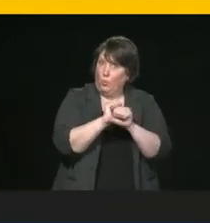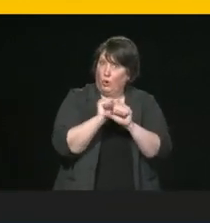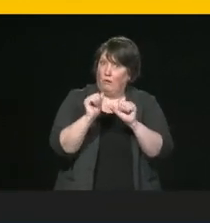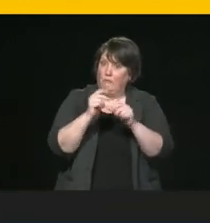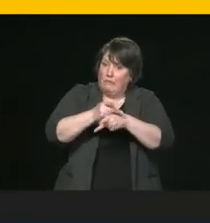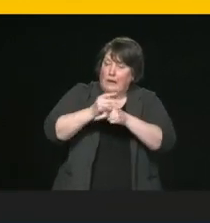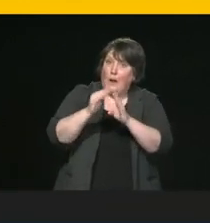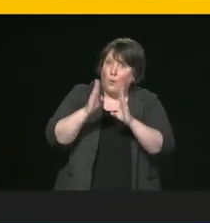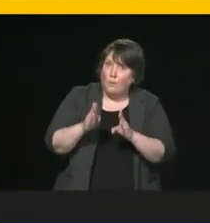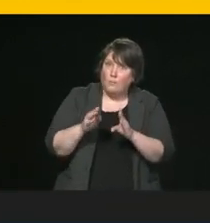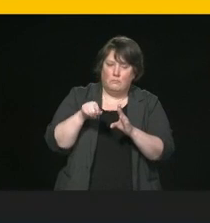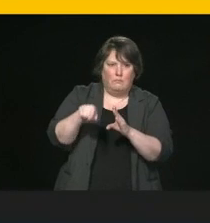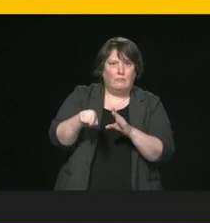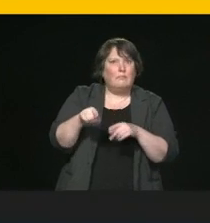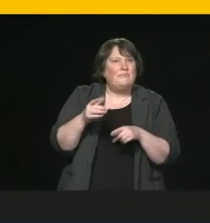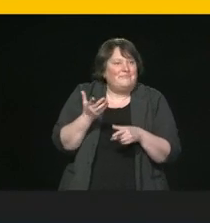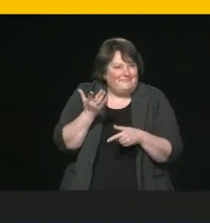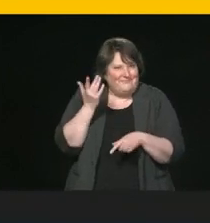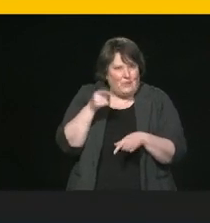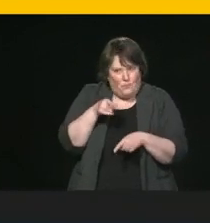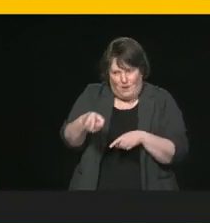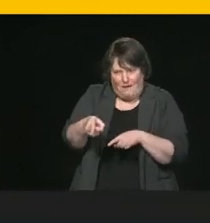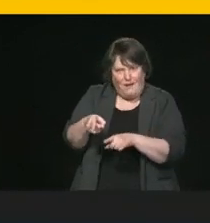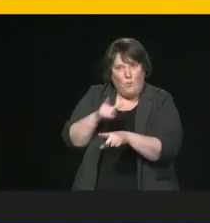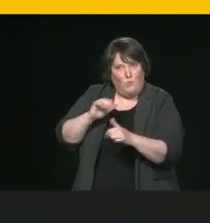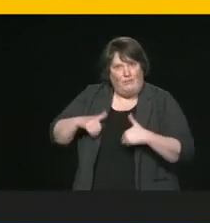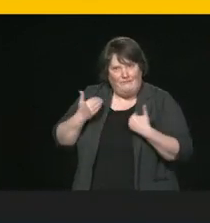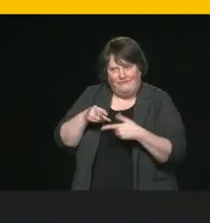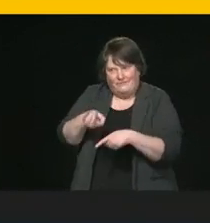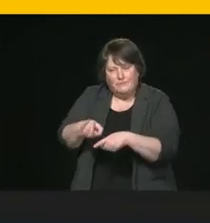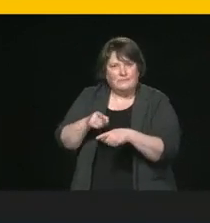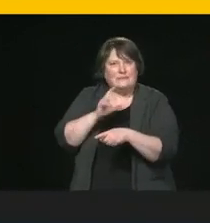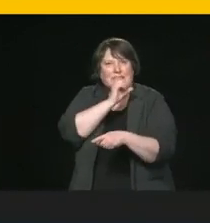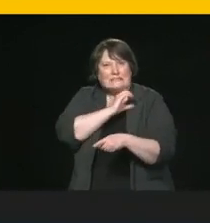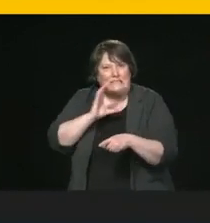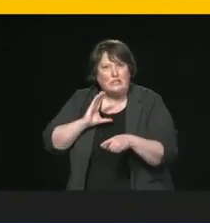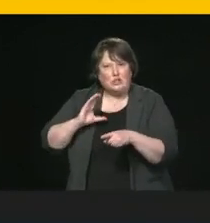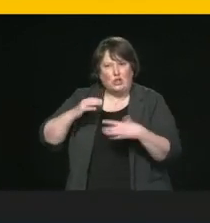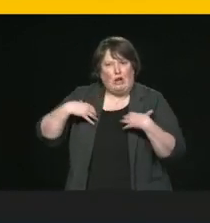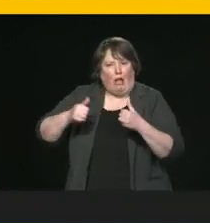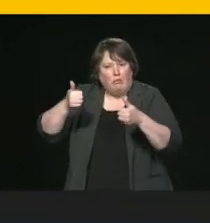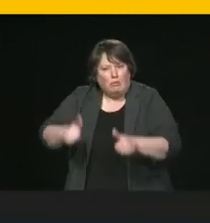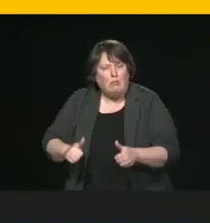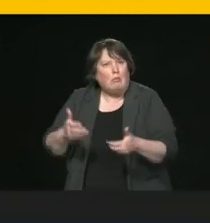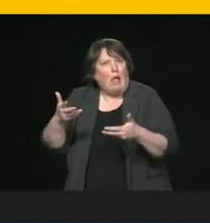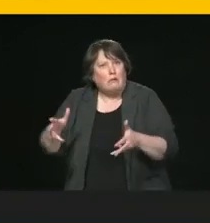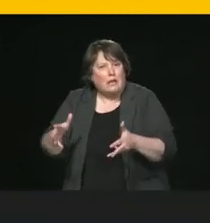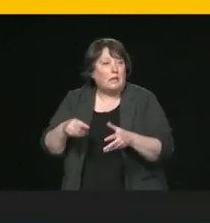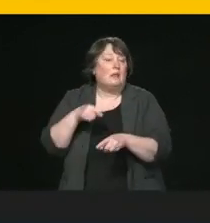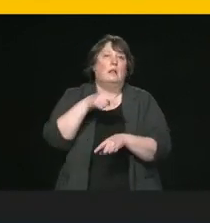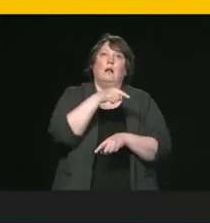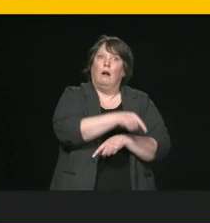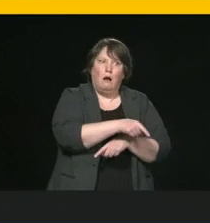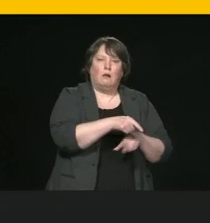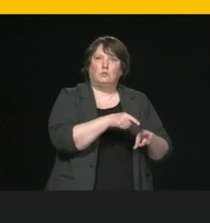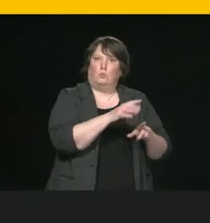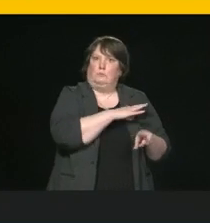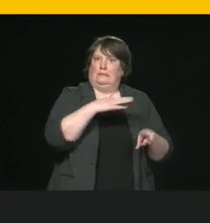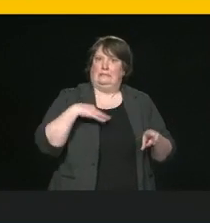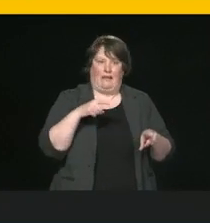THE MOST VULNERABLE CANADIANS, INCLUDING SENIORS AND THOSE WITH DISABILITIES, WE KNOW